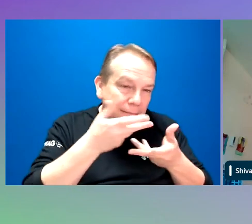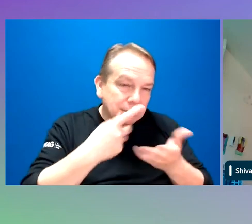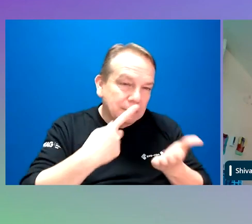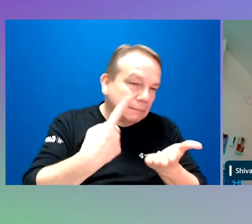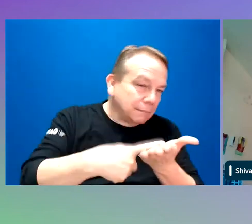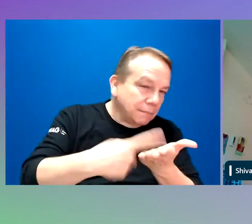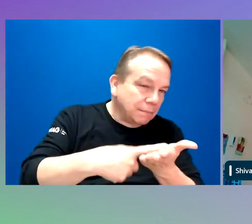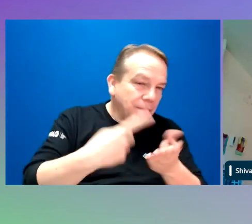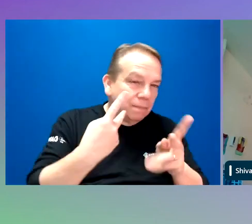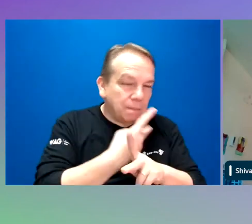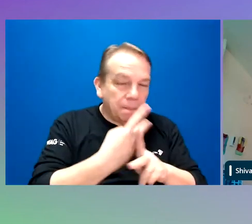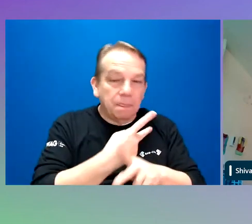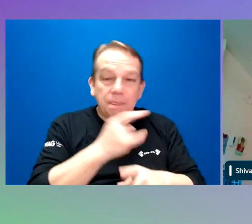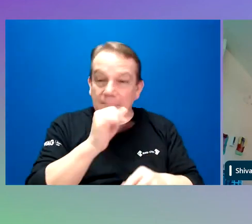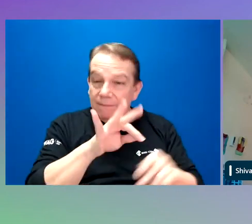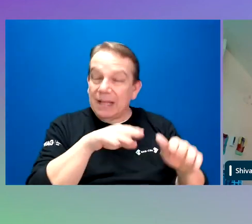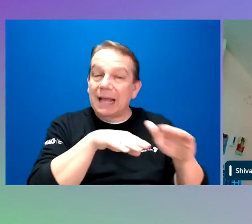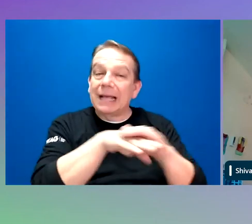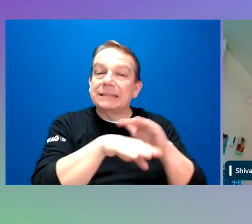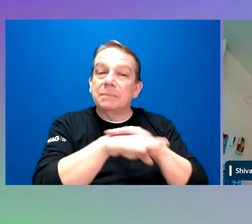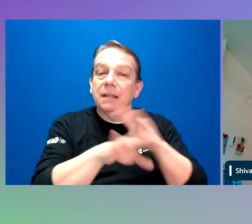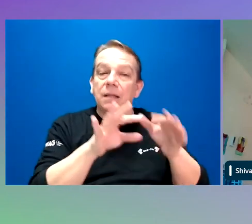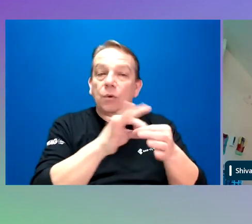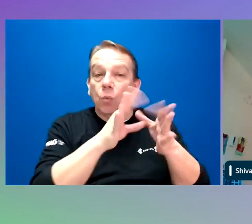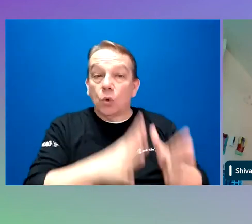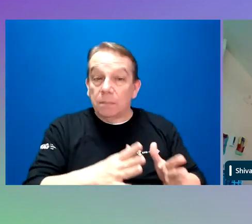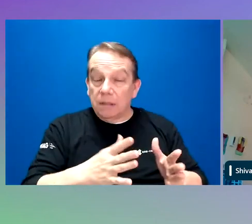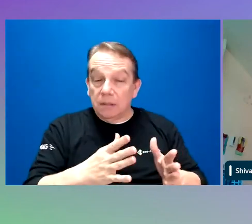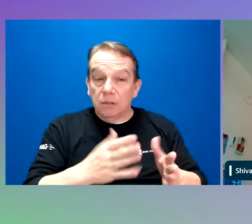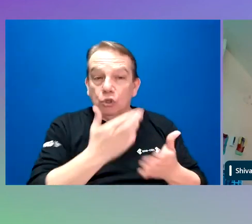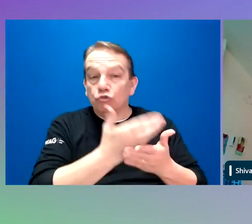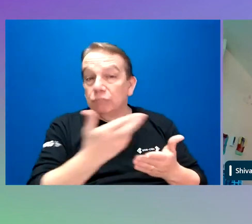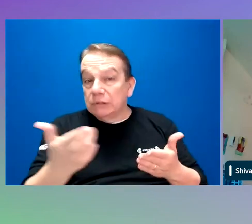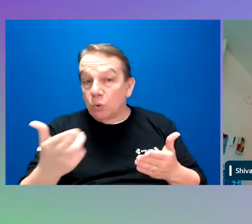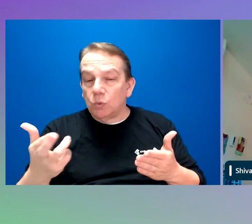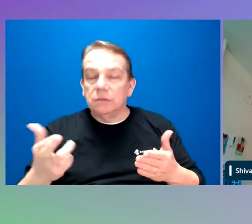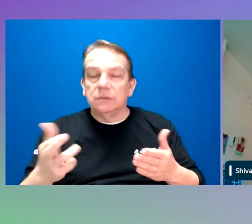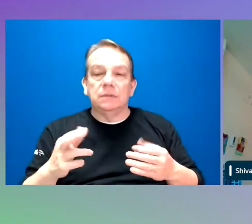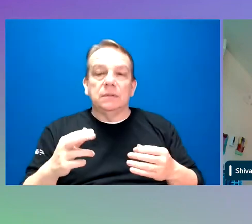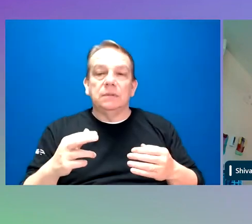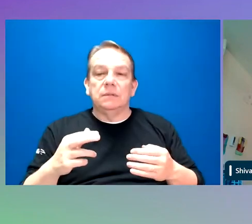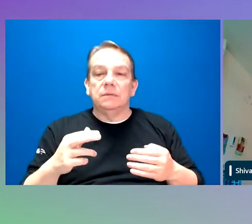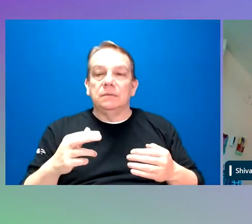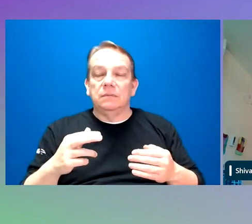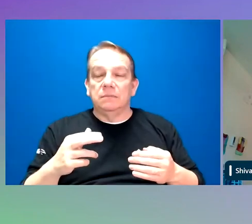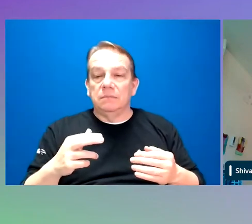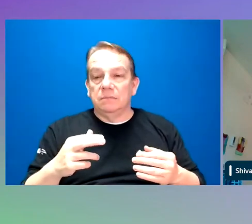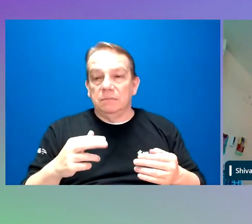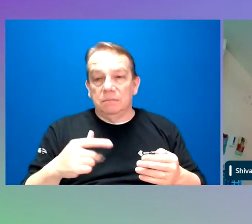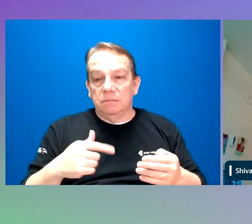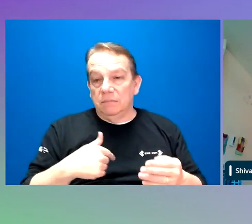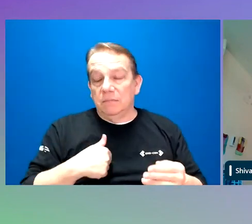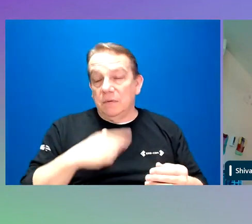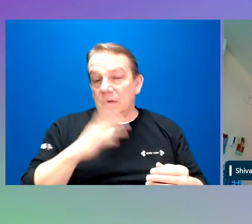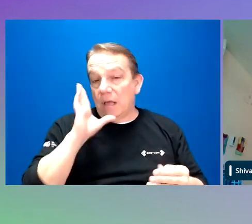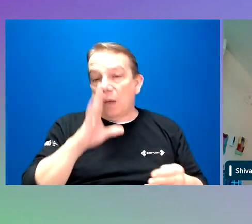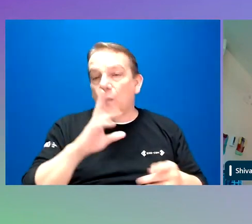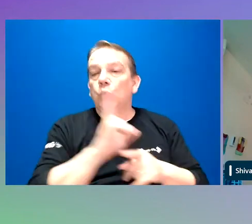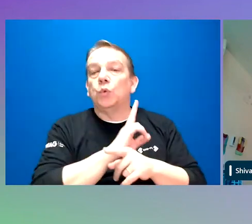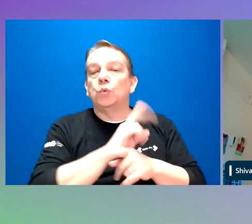are any accessibility, dedicated resources, then I would